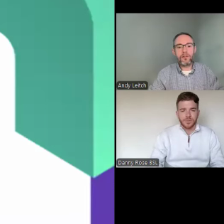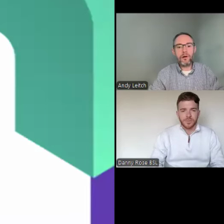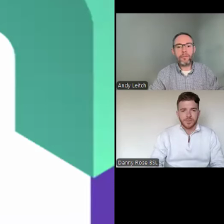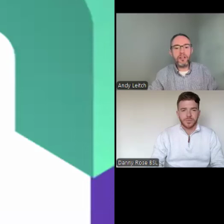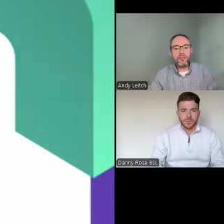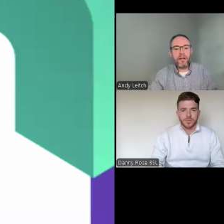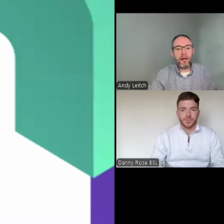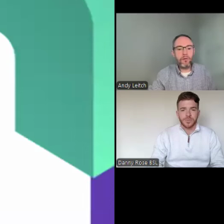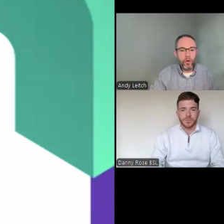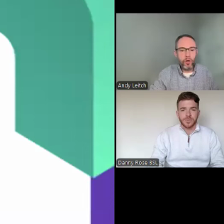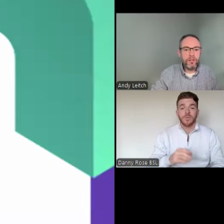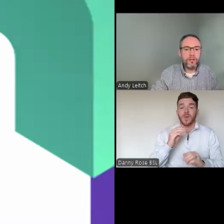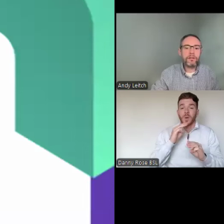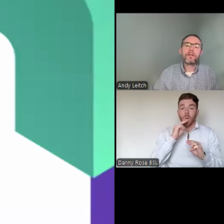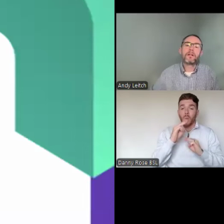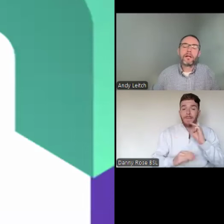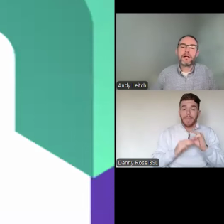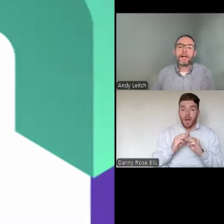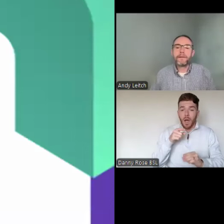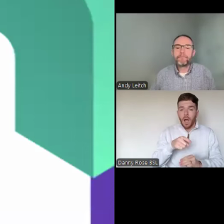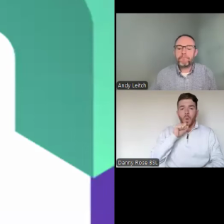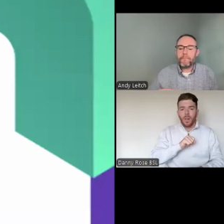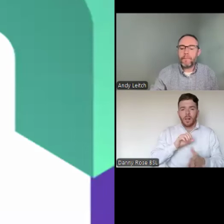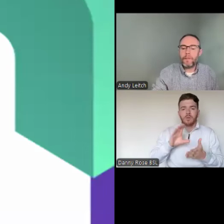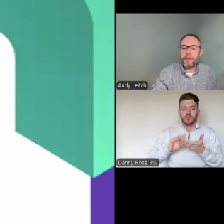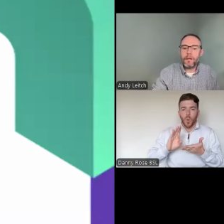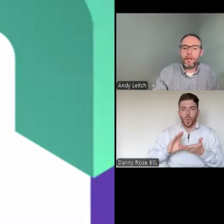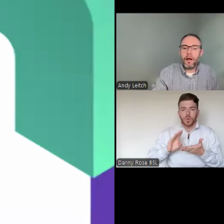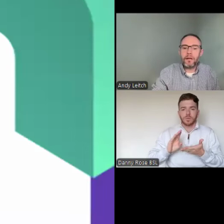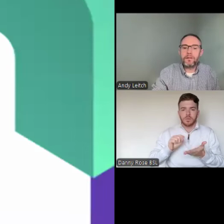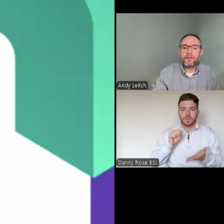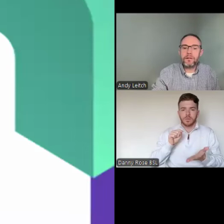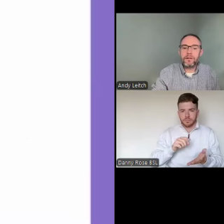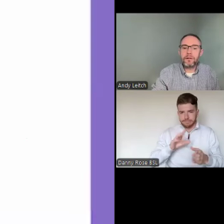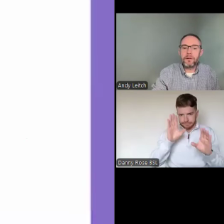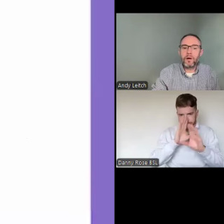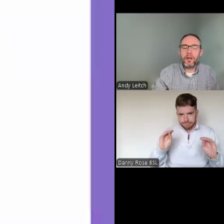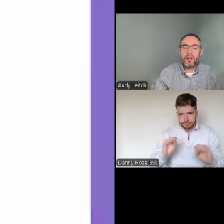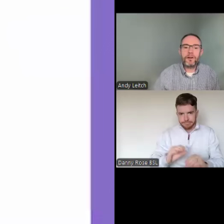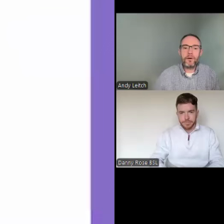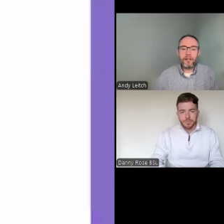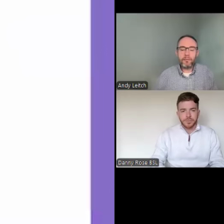This webinar is being recorded and we're going to go through a little bit